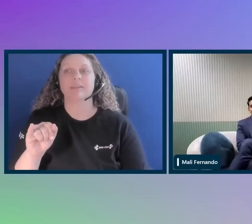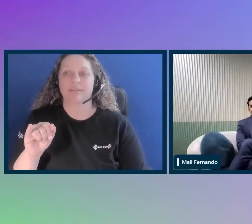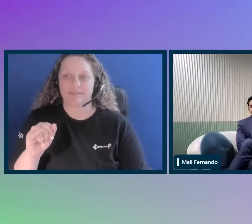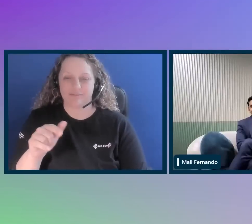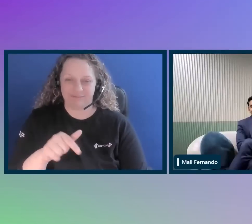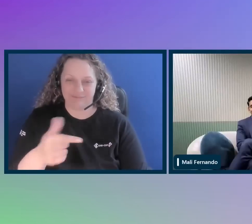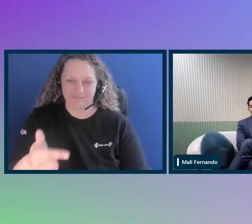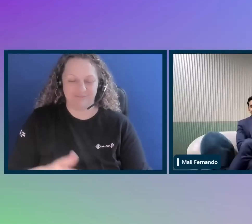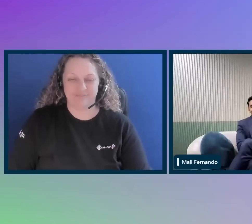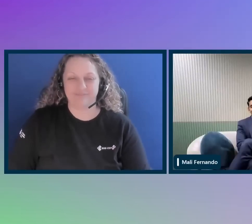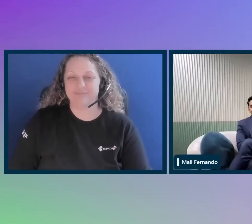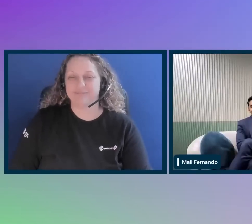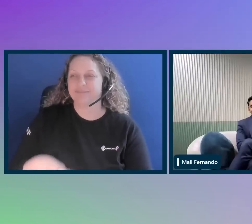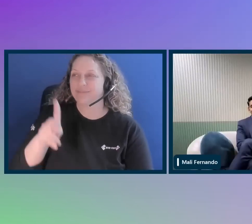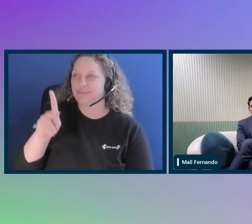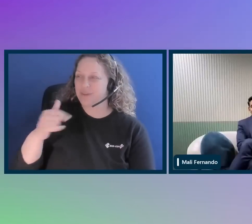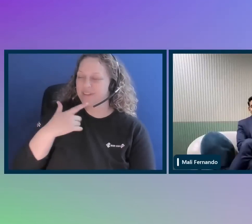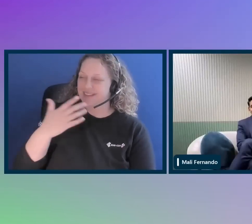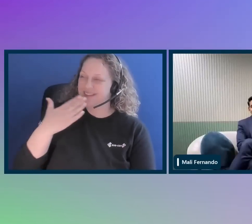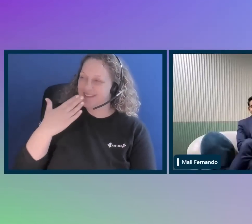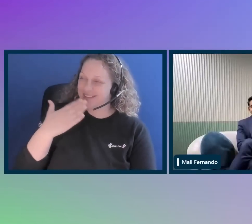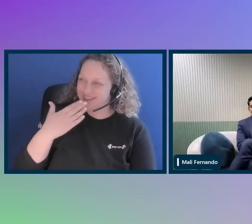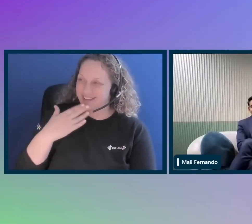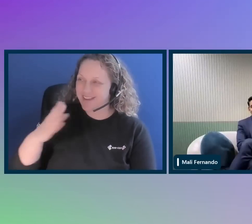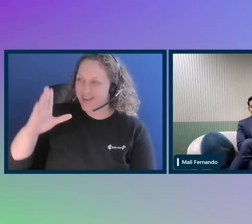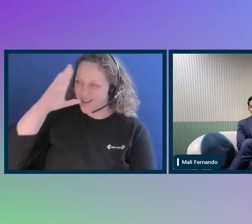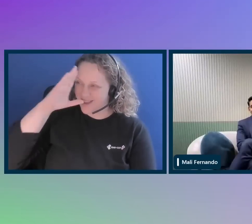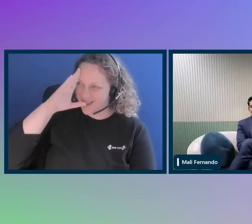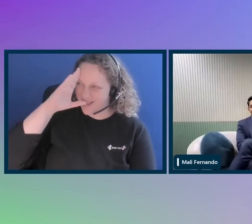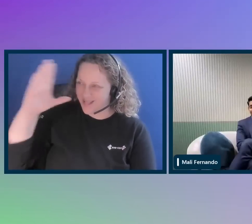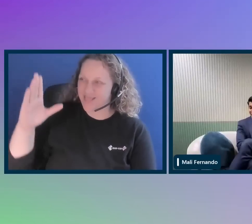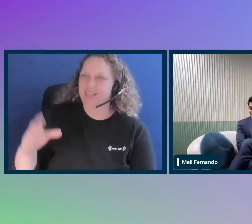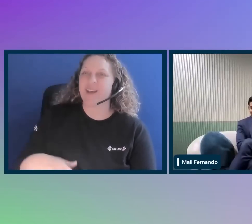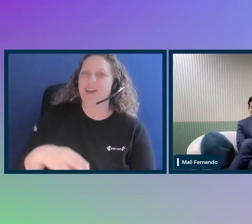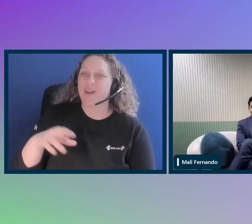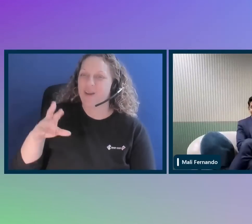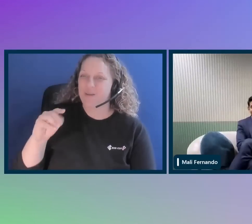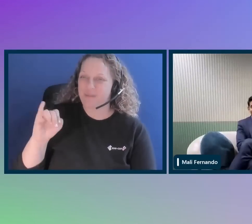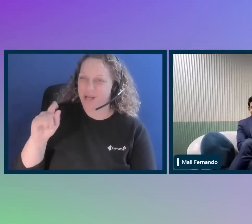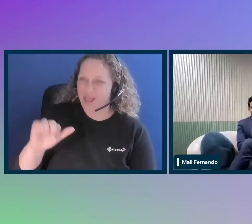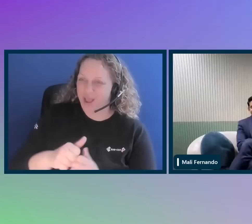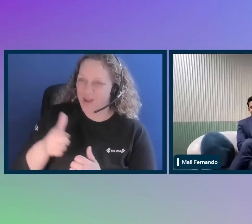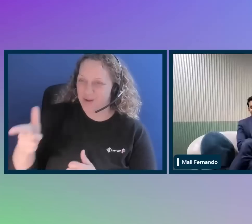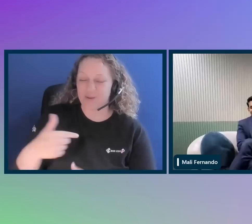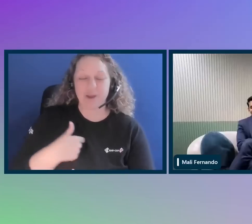And hello again, Mali. How are you doing? In sunny , right? Really good.